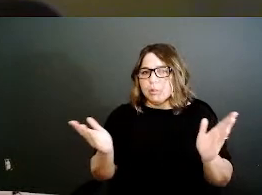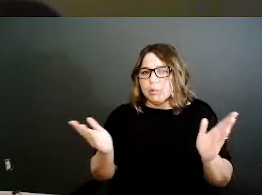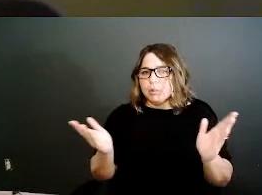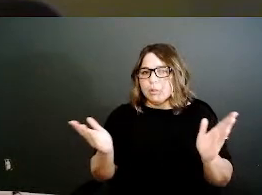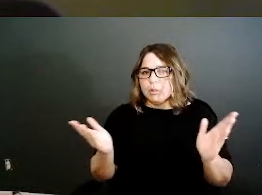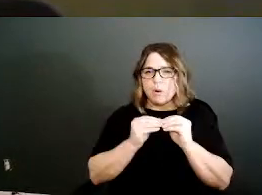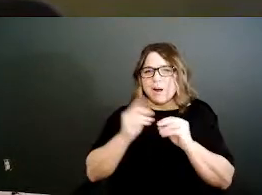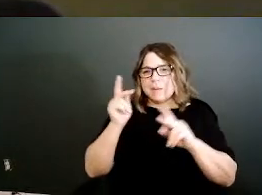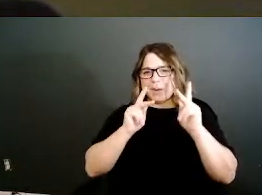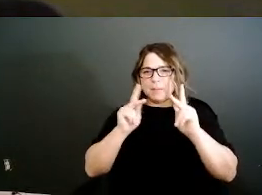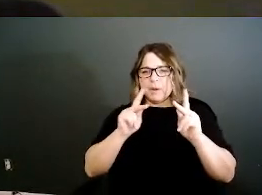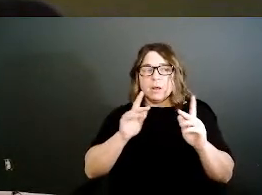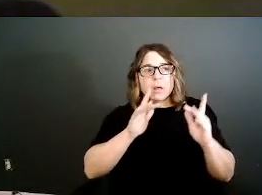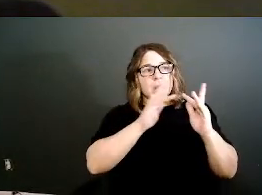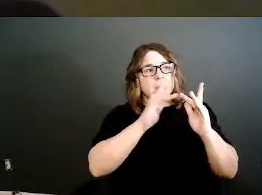SO APPRECIATE THIS AMENDMENT AND I JUST WANTED TO ADD